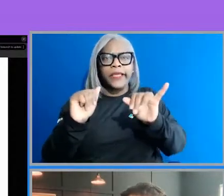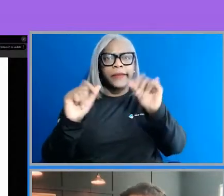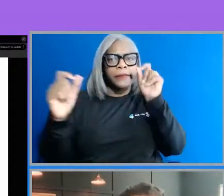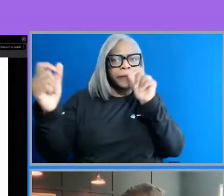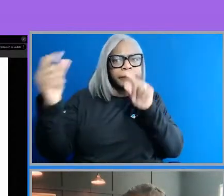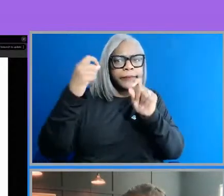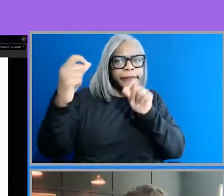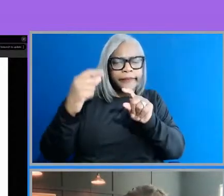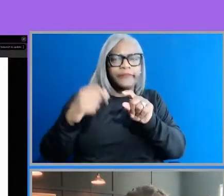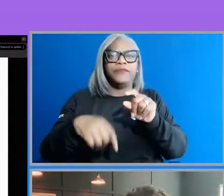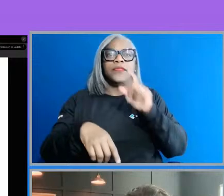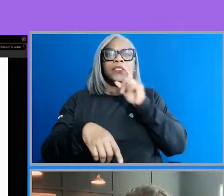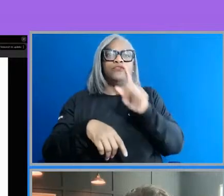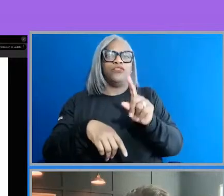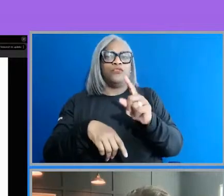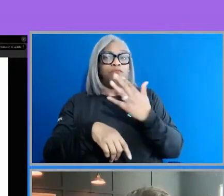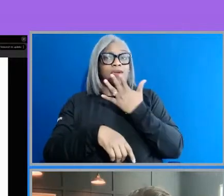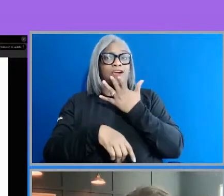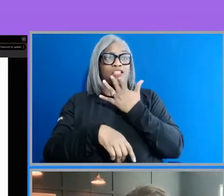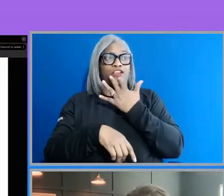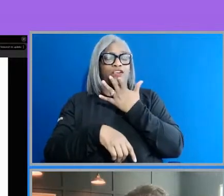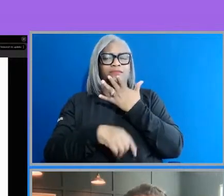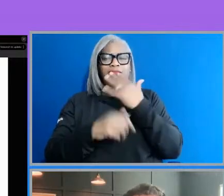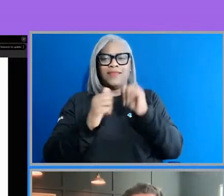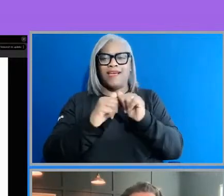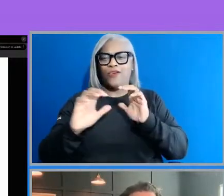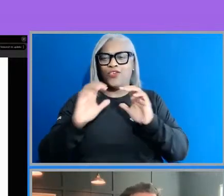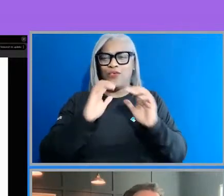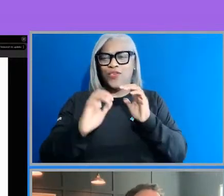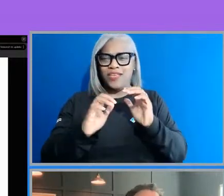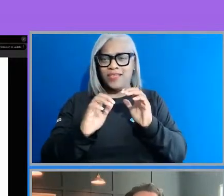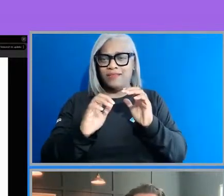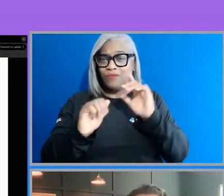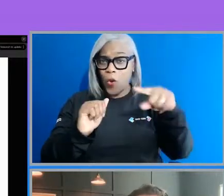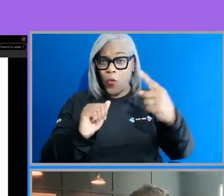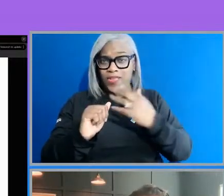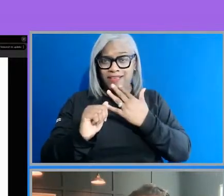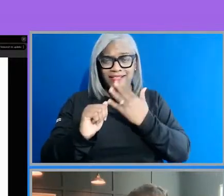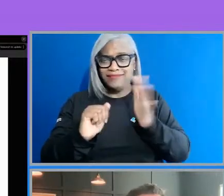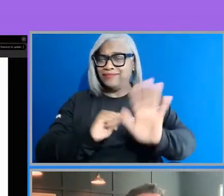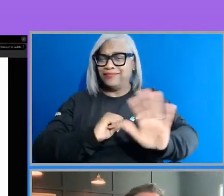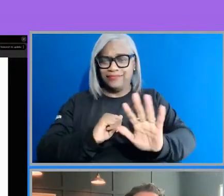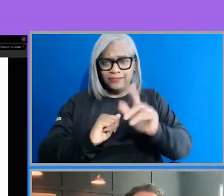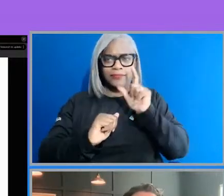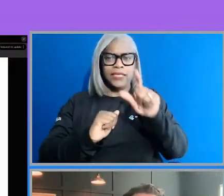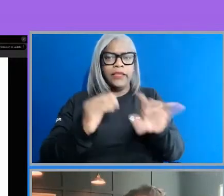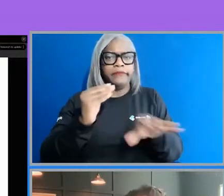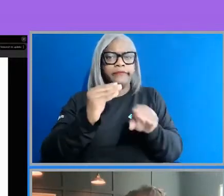not relying on color to convey meaning? Well, color should never be the only way to communicate important information in interfaces. We know this to be true. We hear